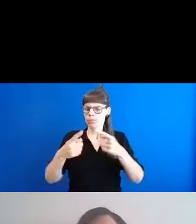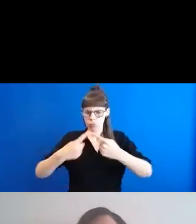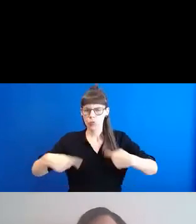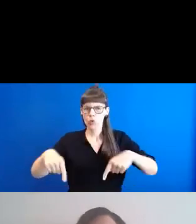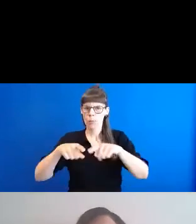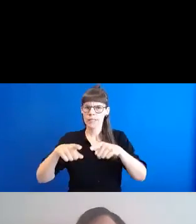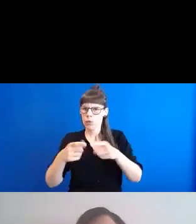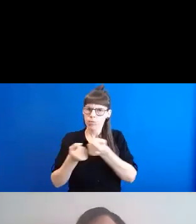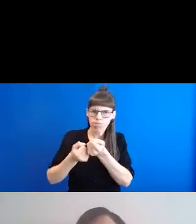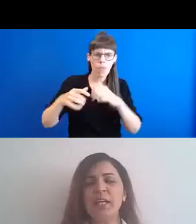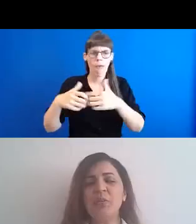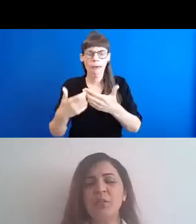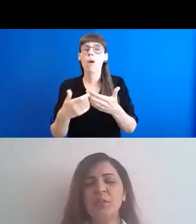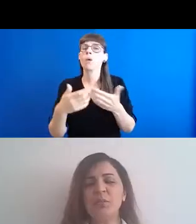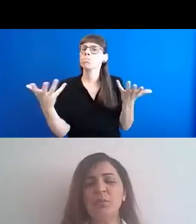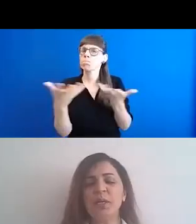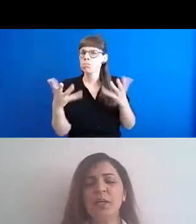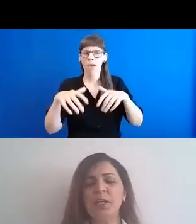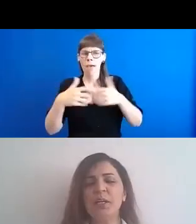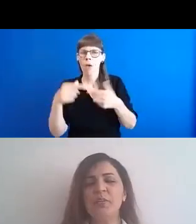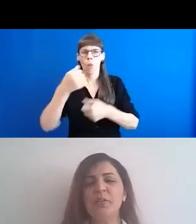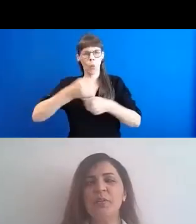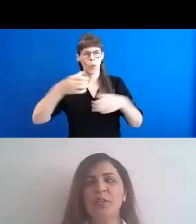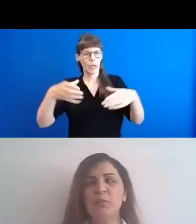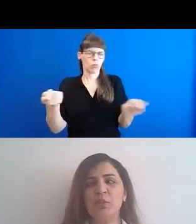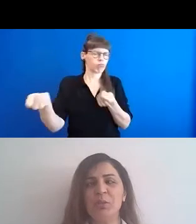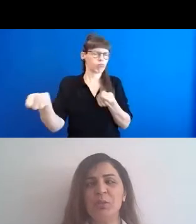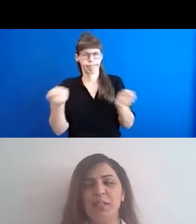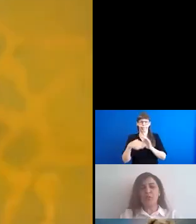the office of OCHA and the Secretariat support Inter-Agency Standing